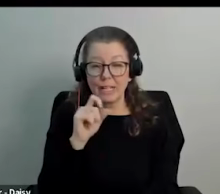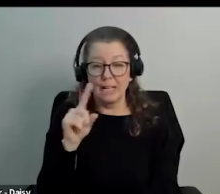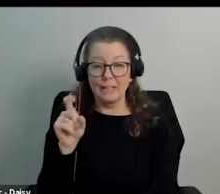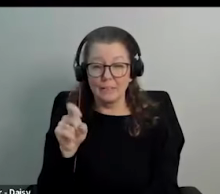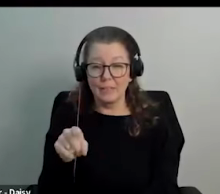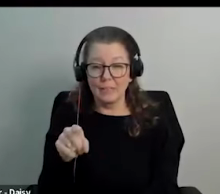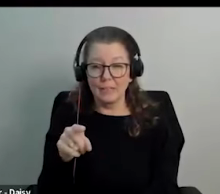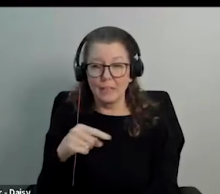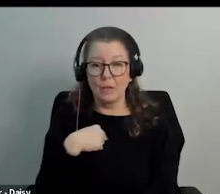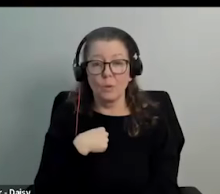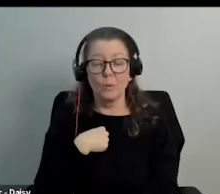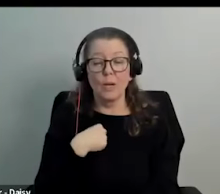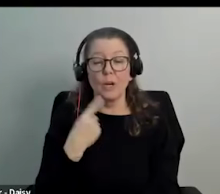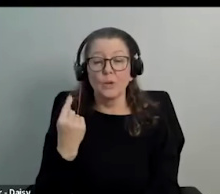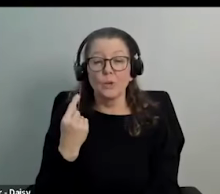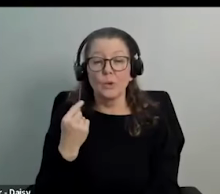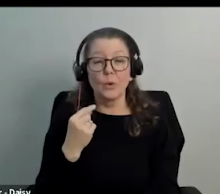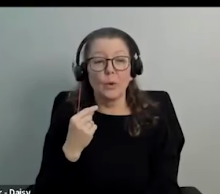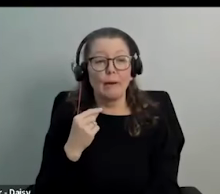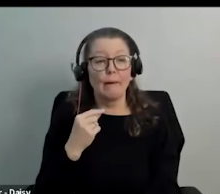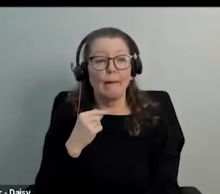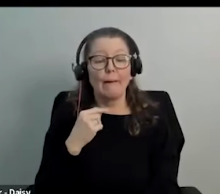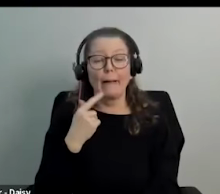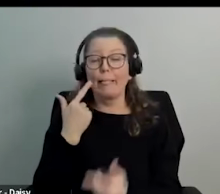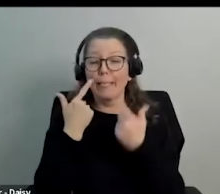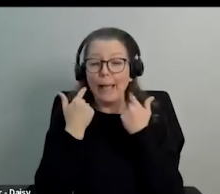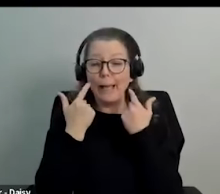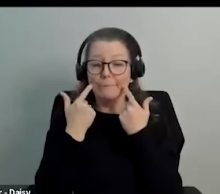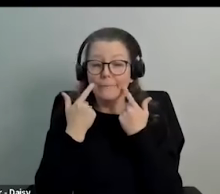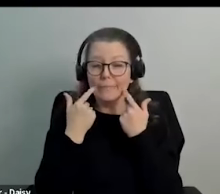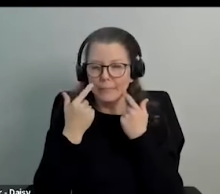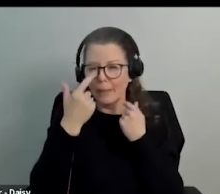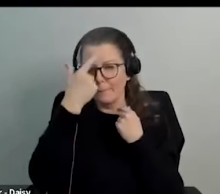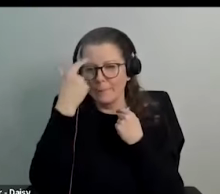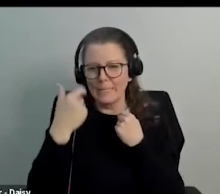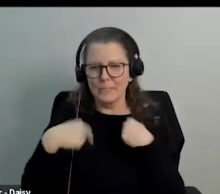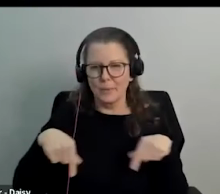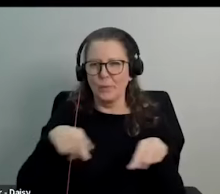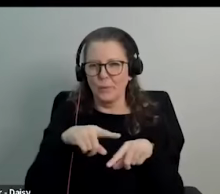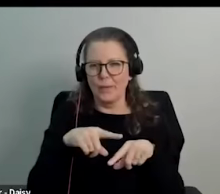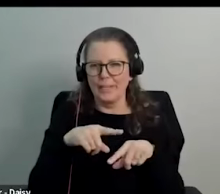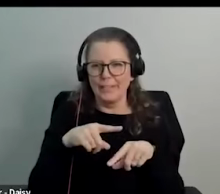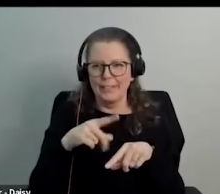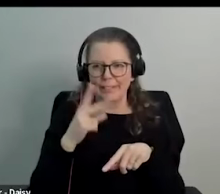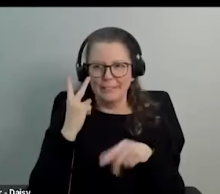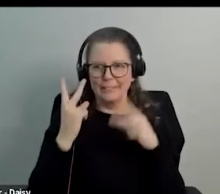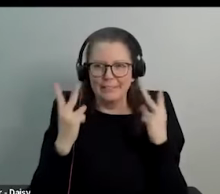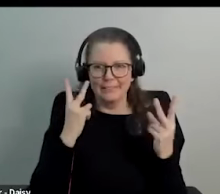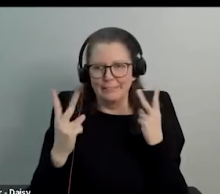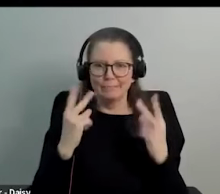we were all laughing because this is an everyday thing. The other thing I wanna mention,